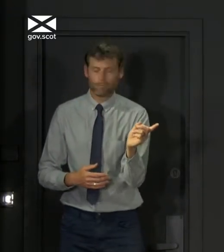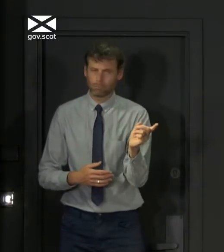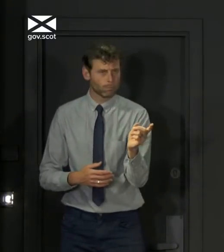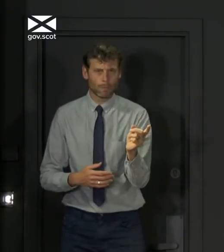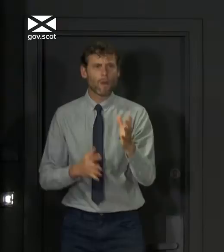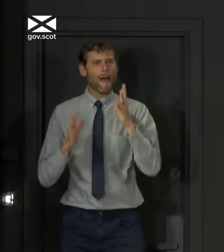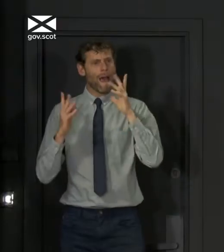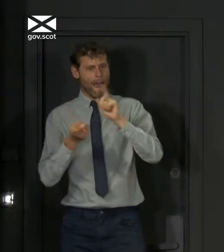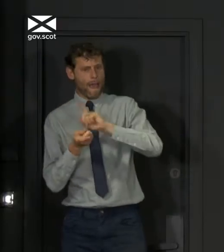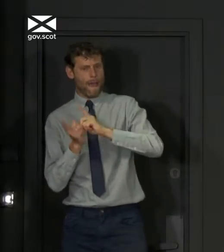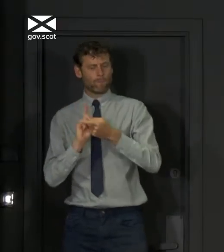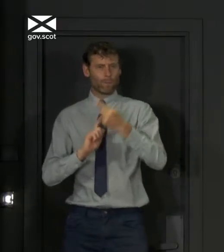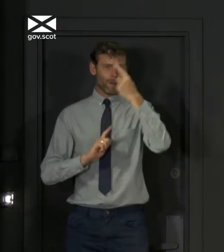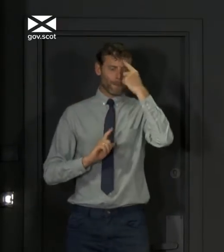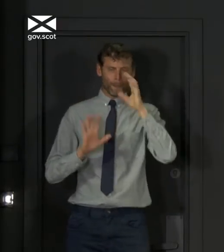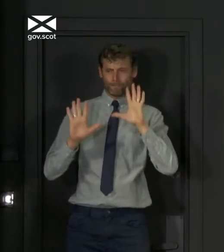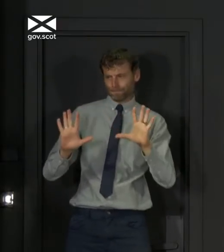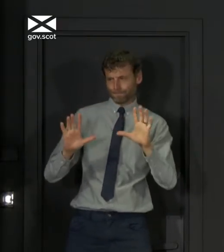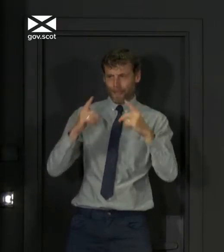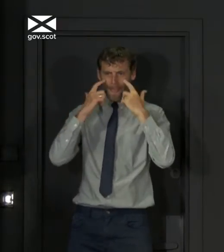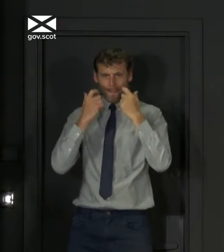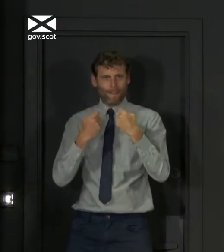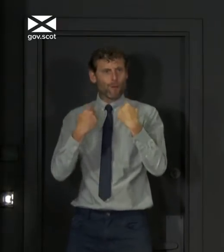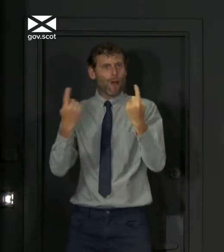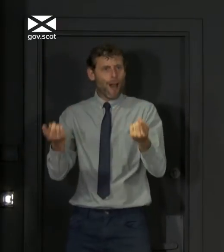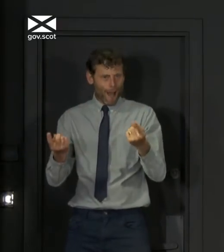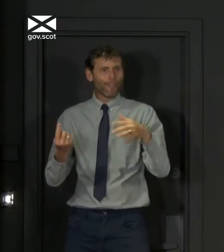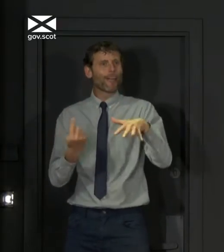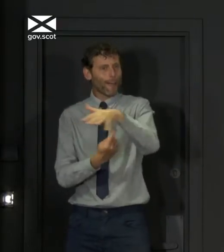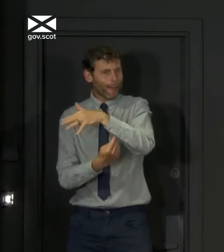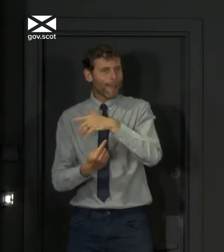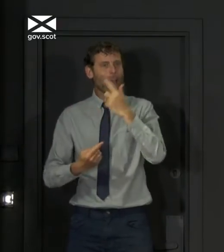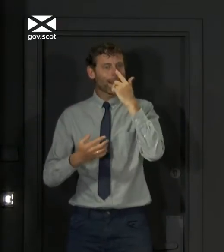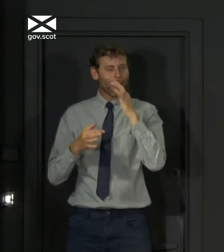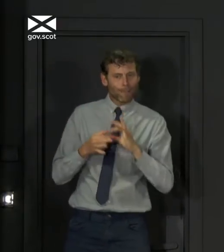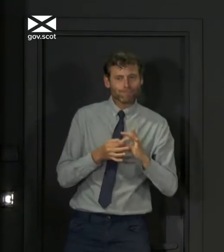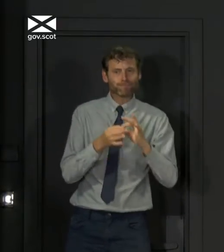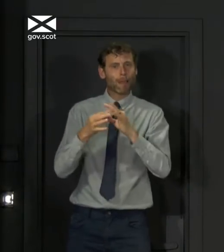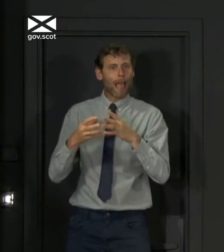solidarity, as we have throughout this, then we will continue to see that progress continue.